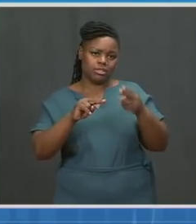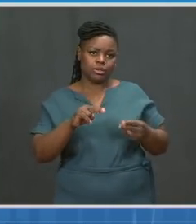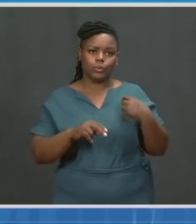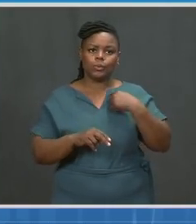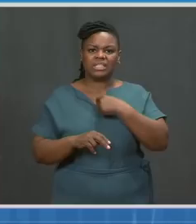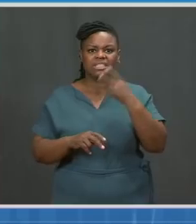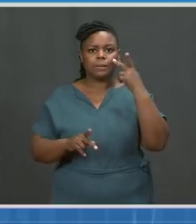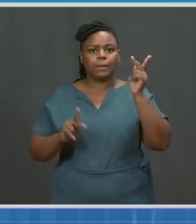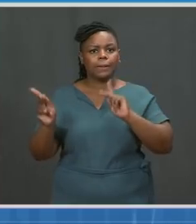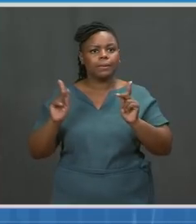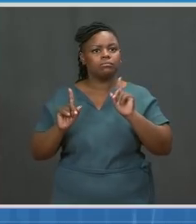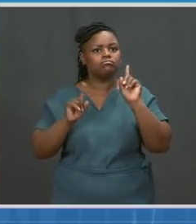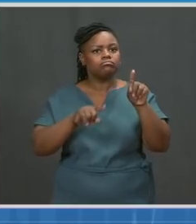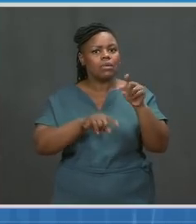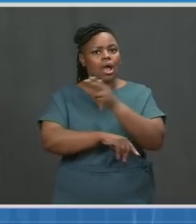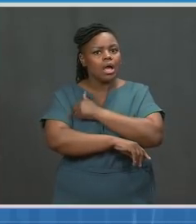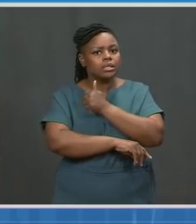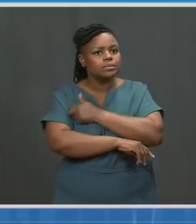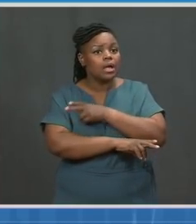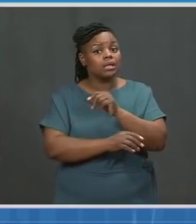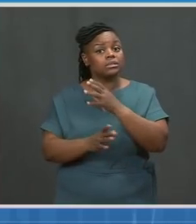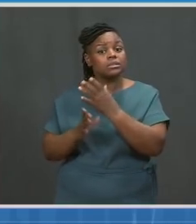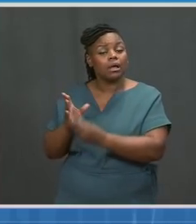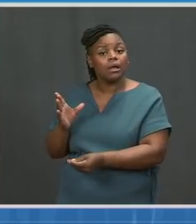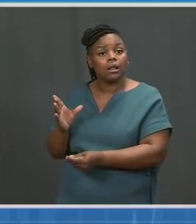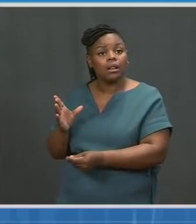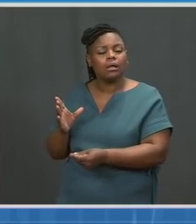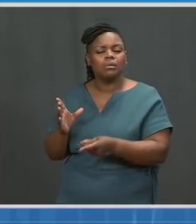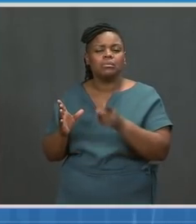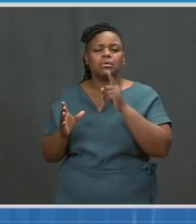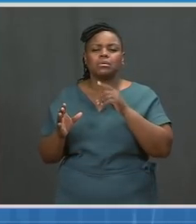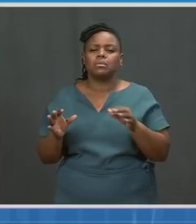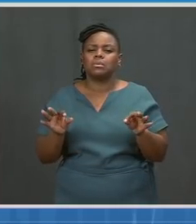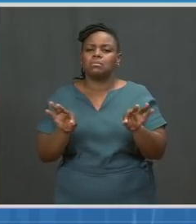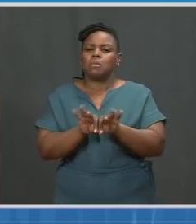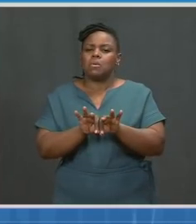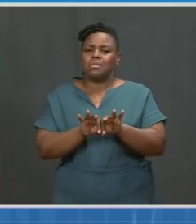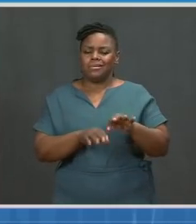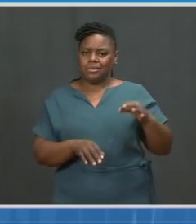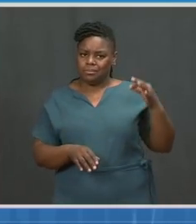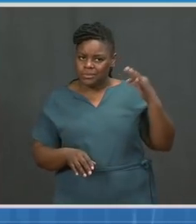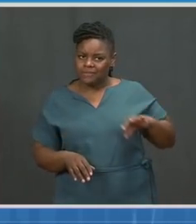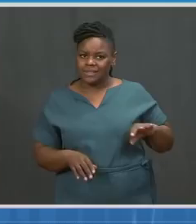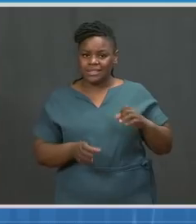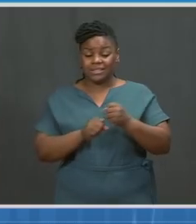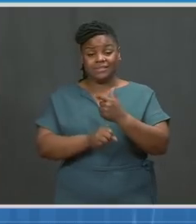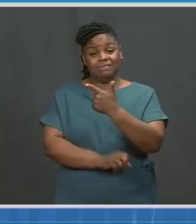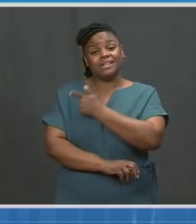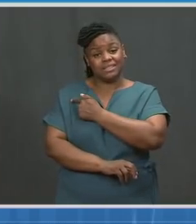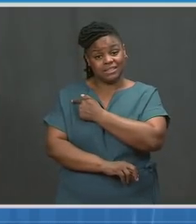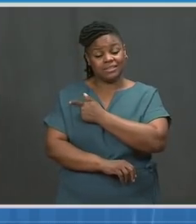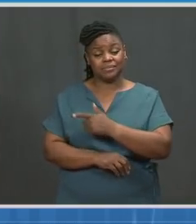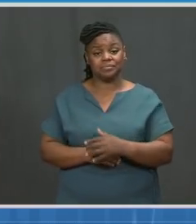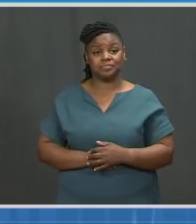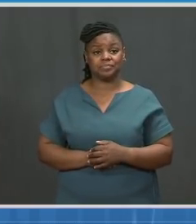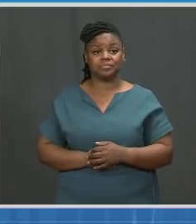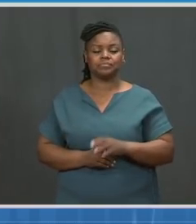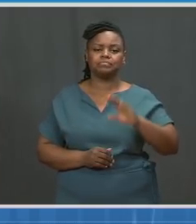These are incredibly important benefits of vaccination, and there are so many more. I know that the quarantine and shutdowns